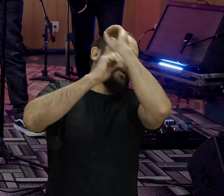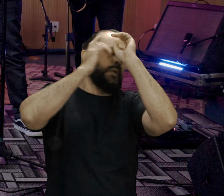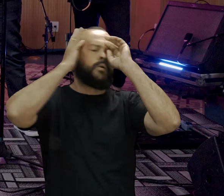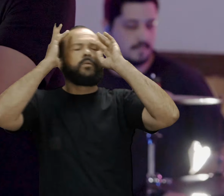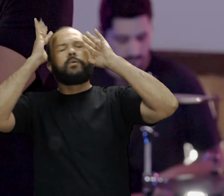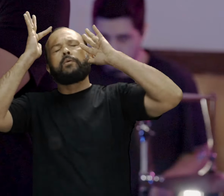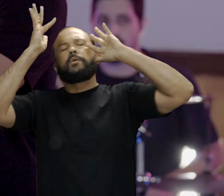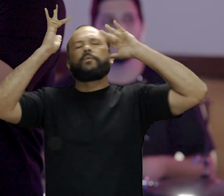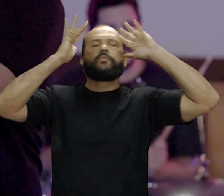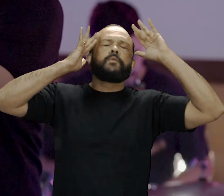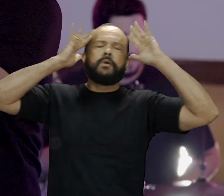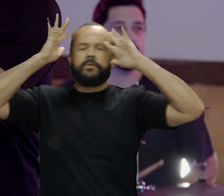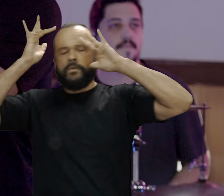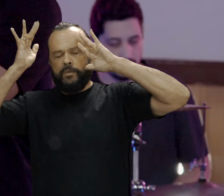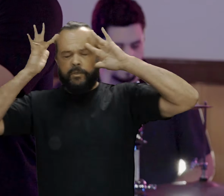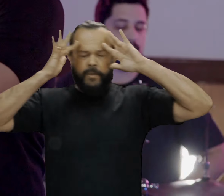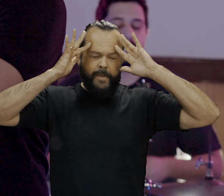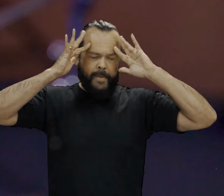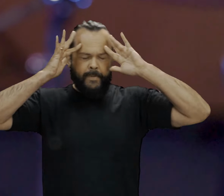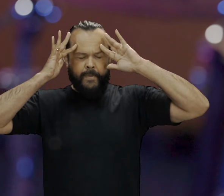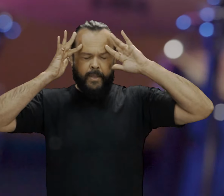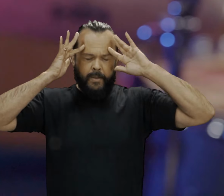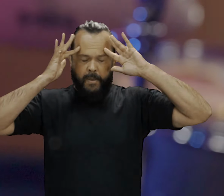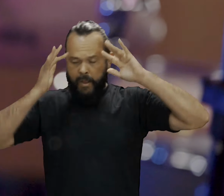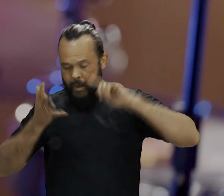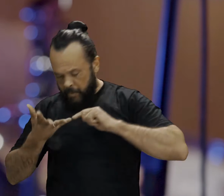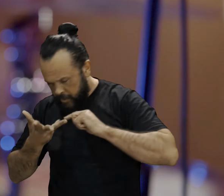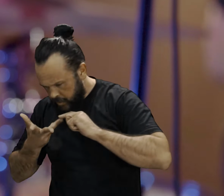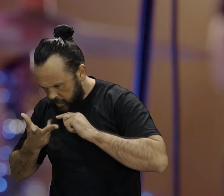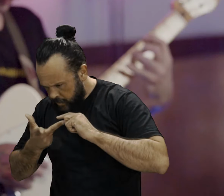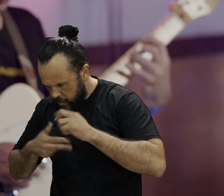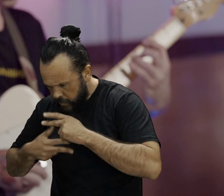Thinking about everything we didn't lived